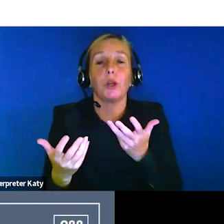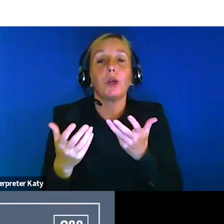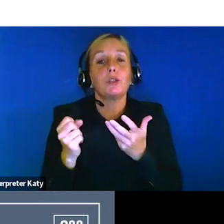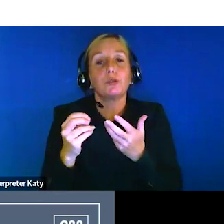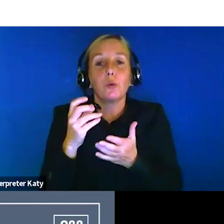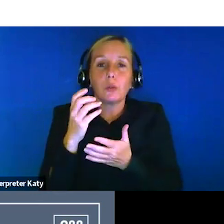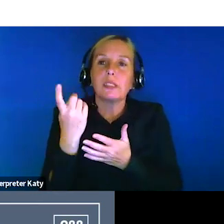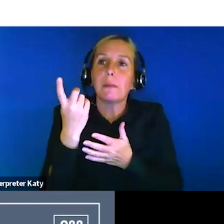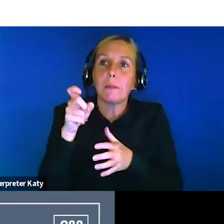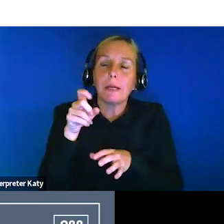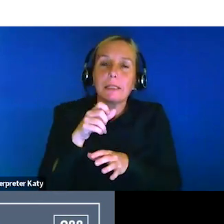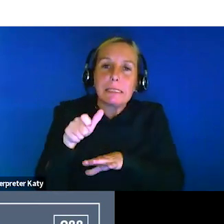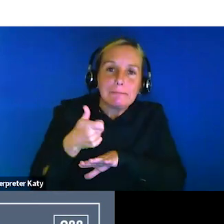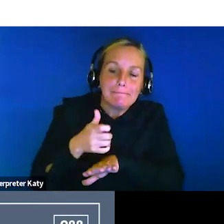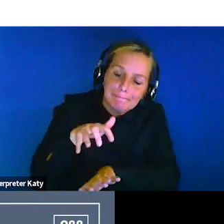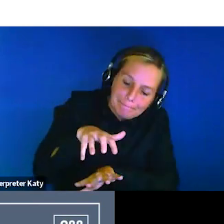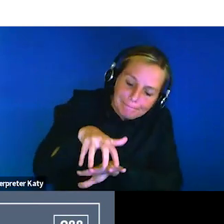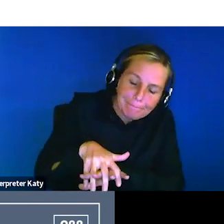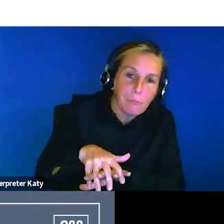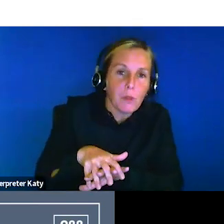in order to even begin to do some of this work.